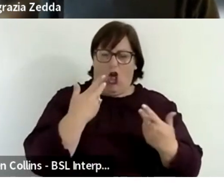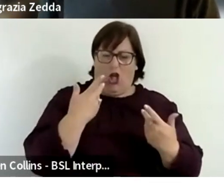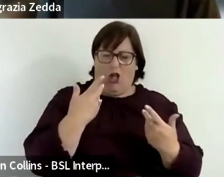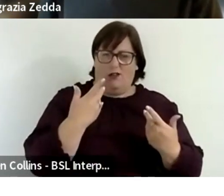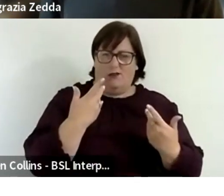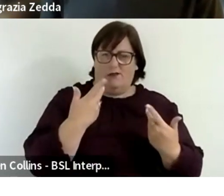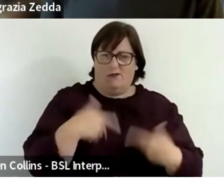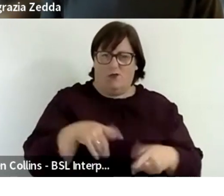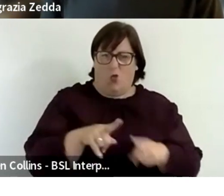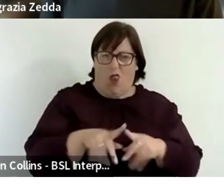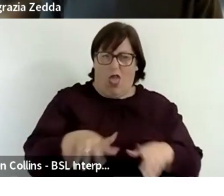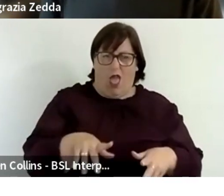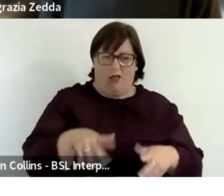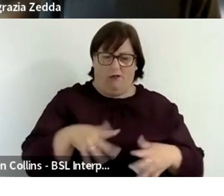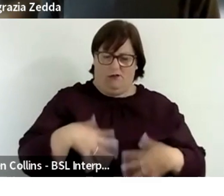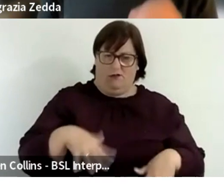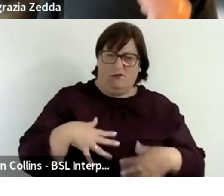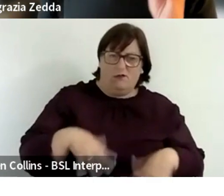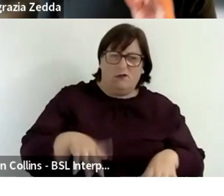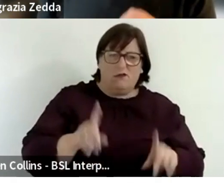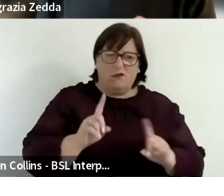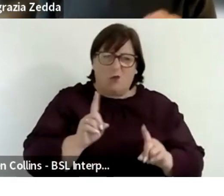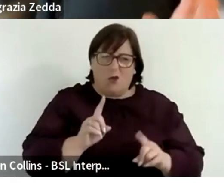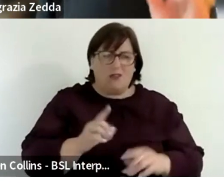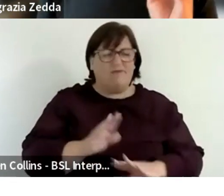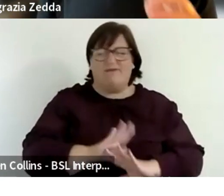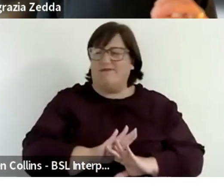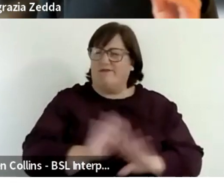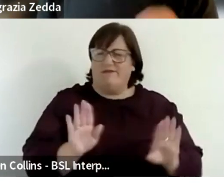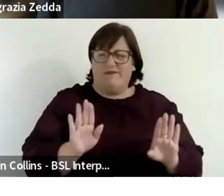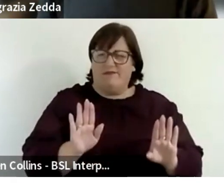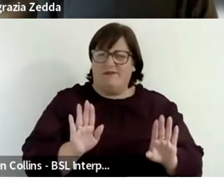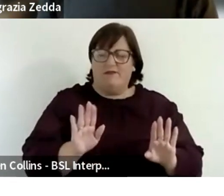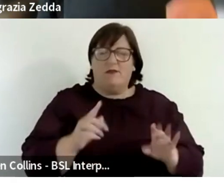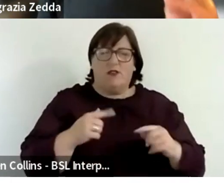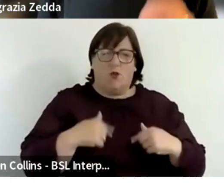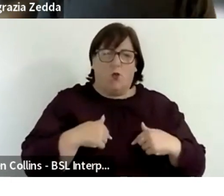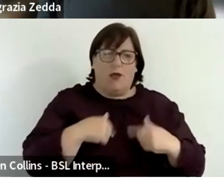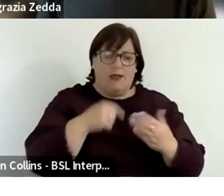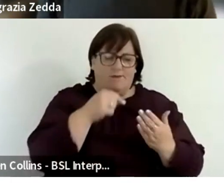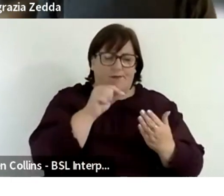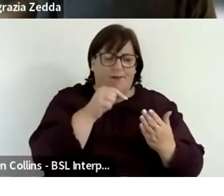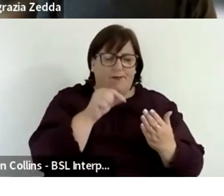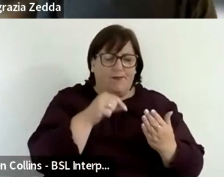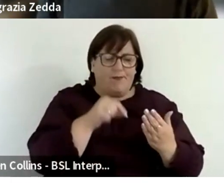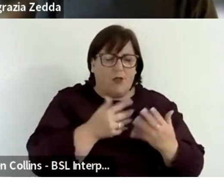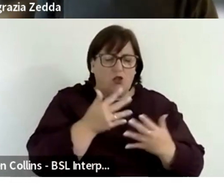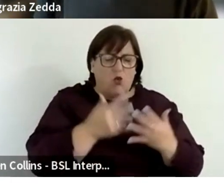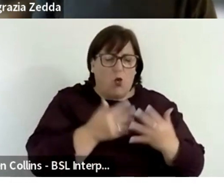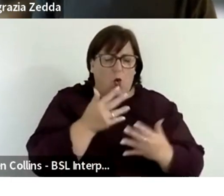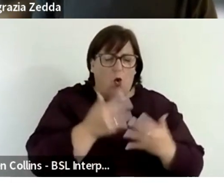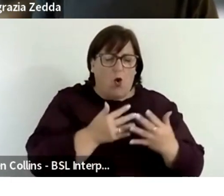We score people on the quality of their answers along. alone.